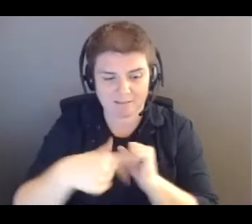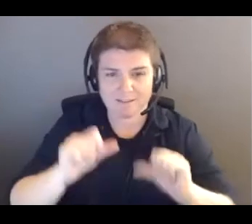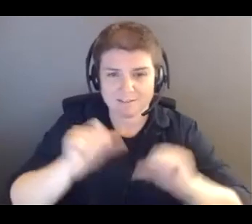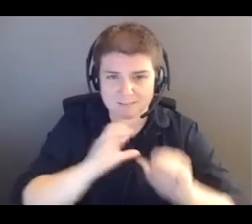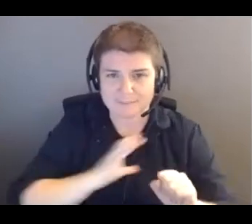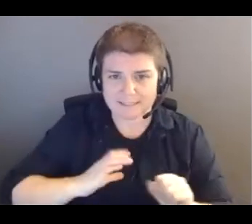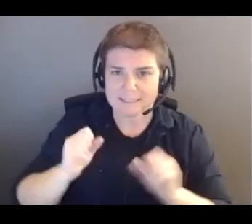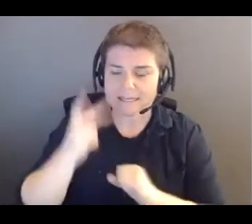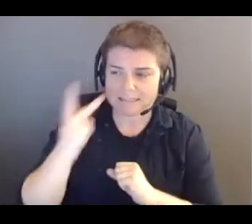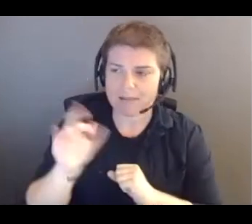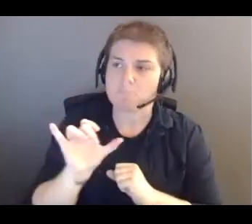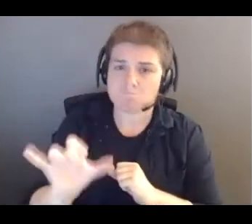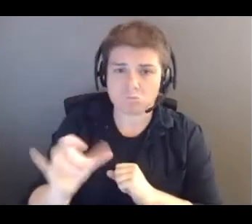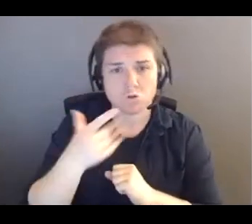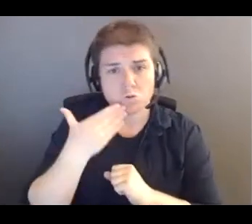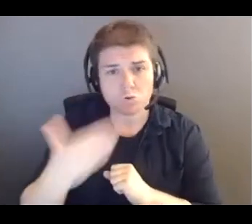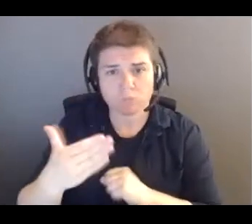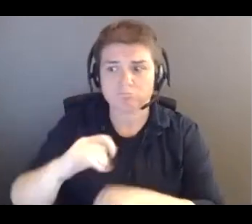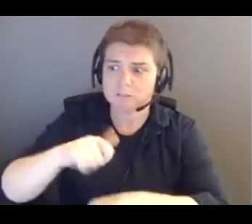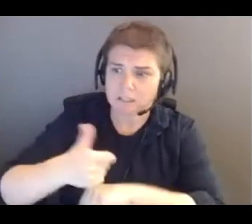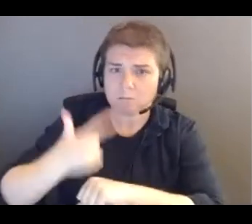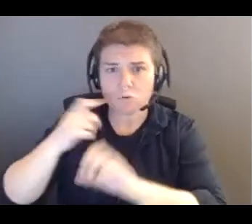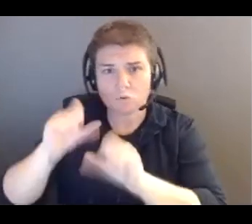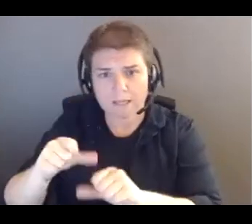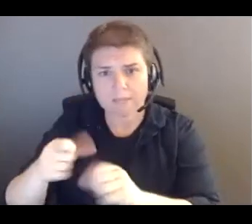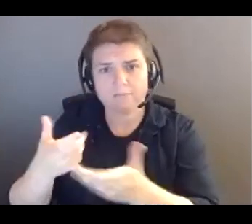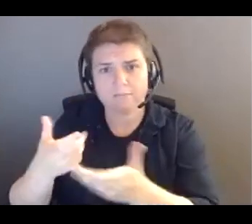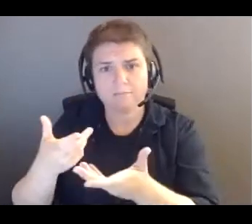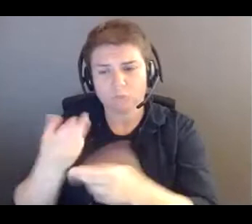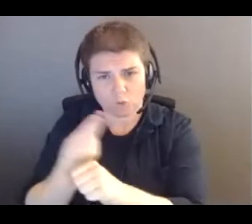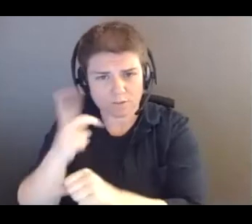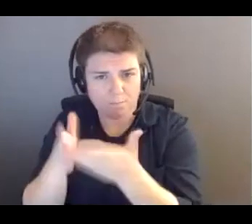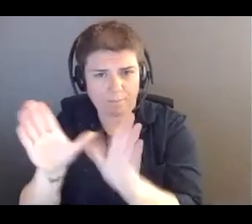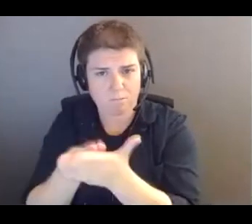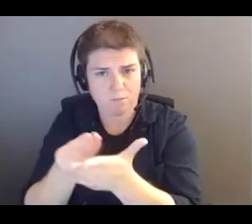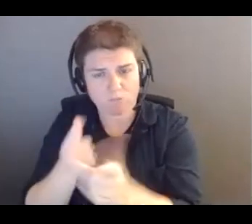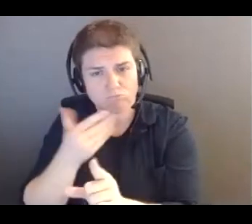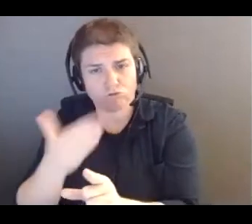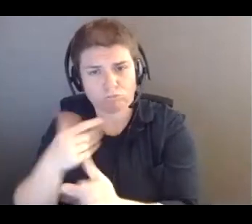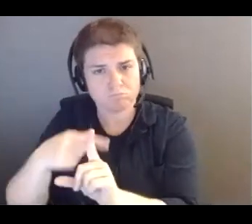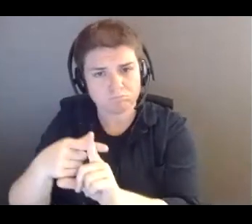well set up to steward a public investment in an effective way. Keep in mind that assessors